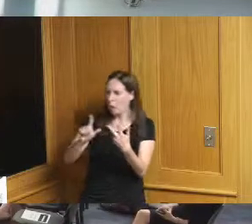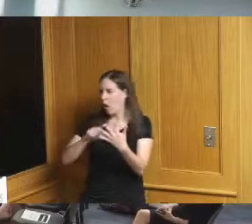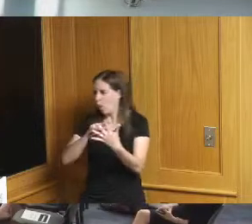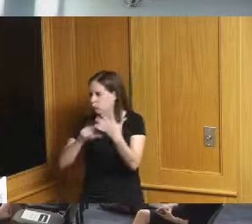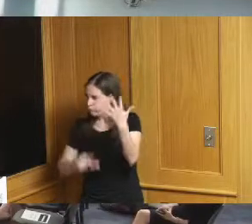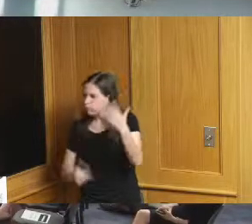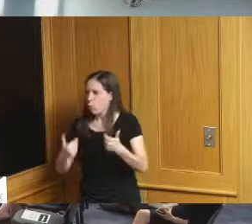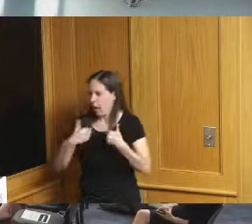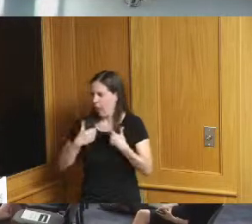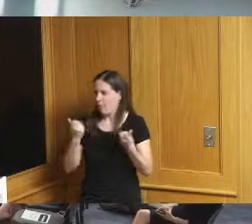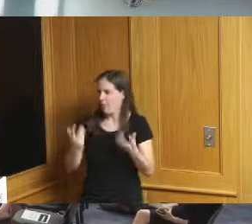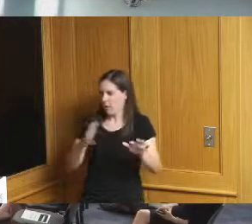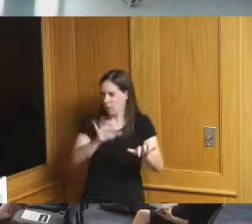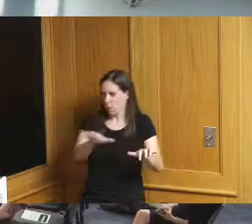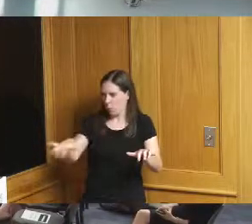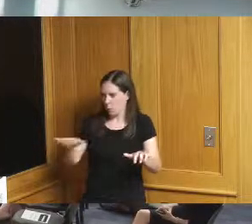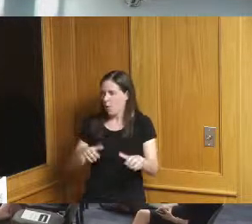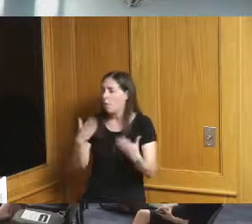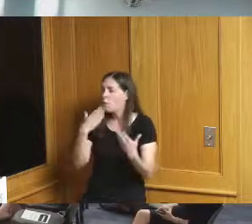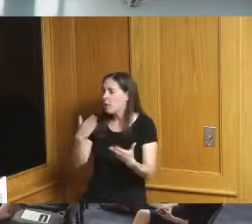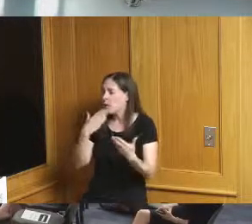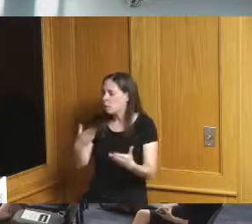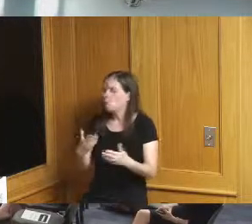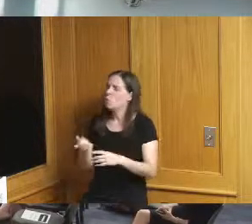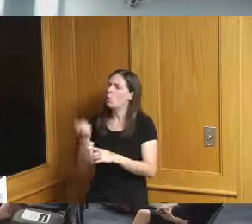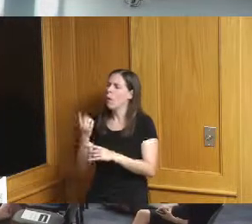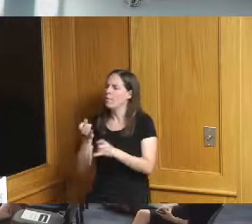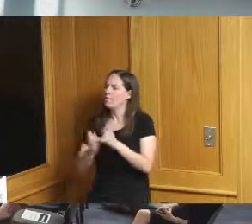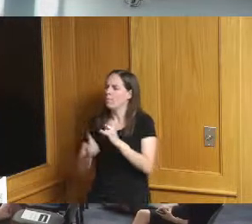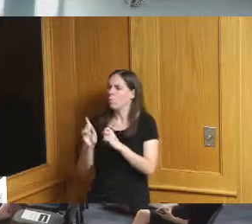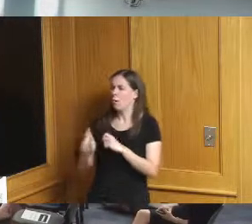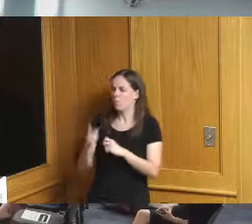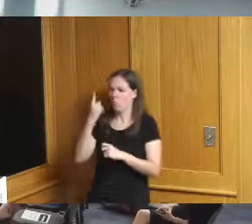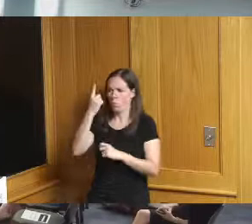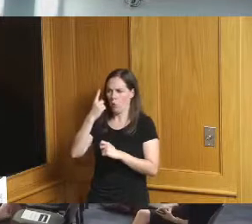doing that work if one last question i wonder if all three of us have been asked this i know i have